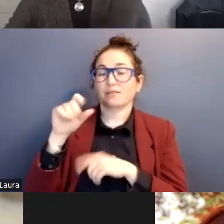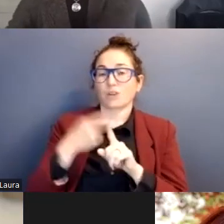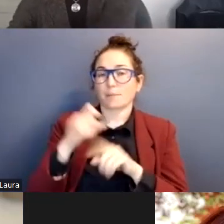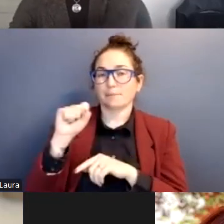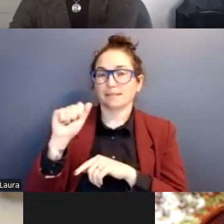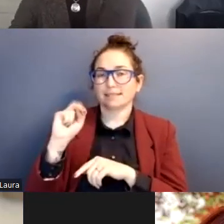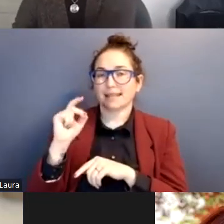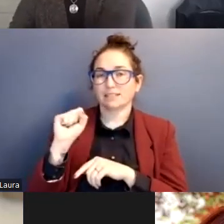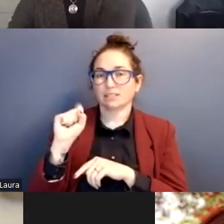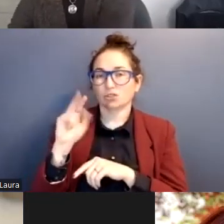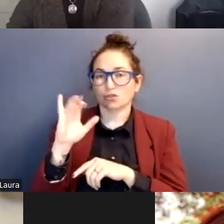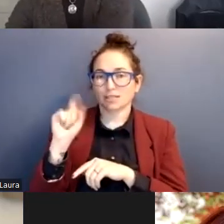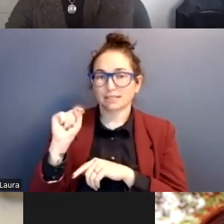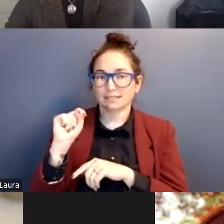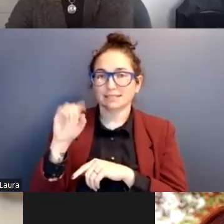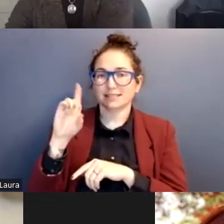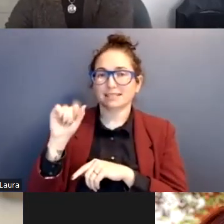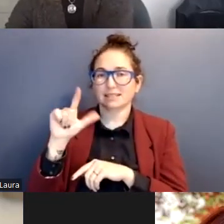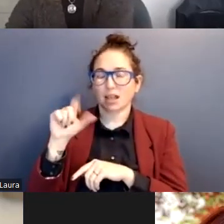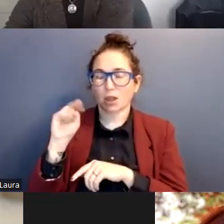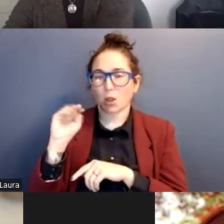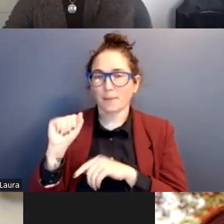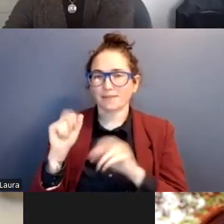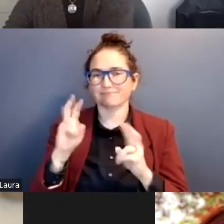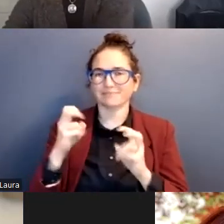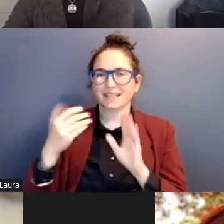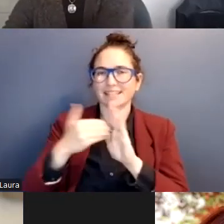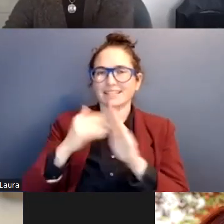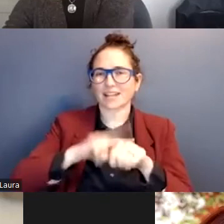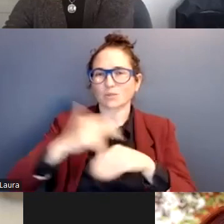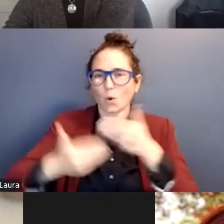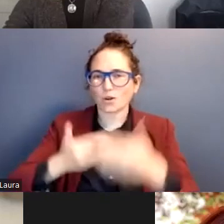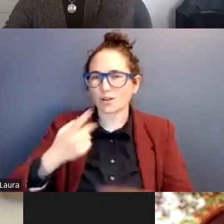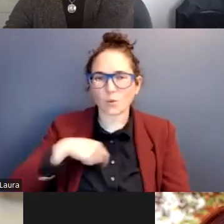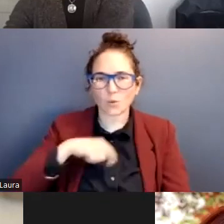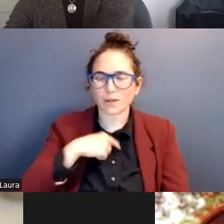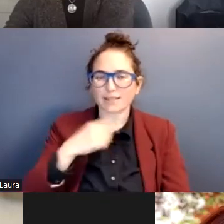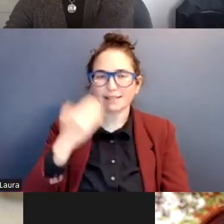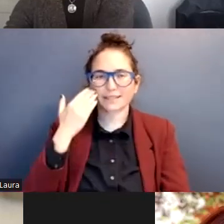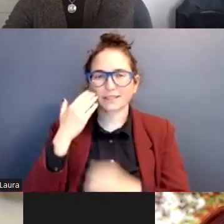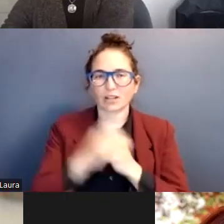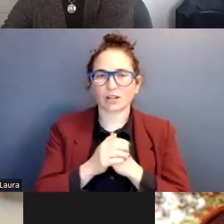V-I-L-O-M-A-H, and it's against the natural order. It's because we do not everything that our children should precede us in